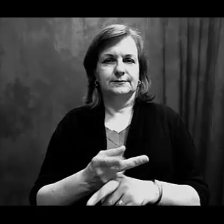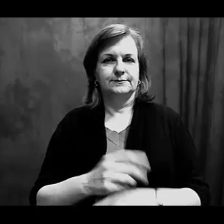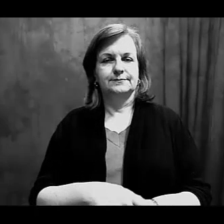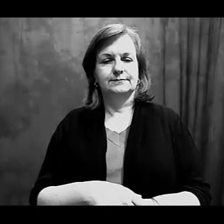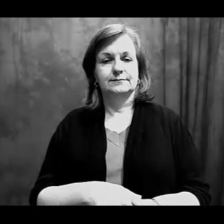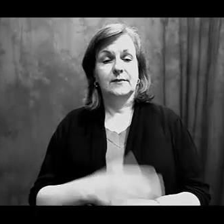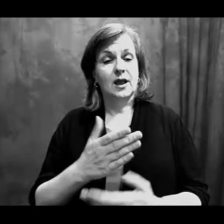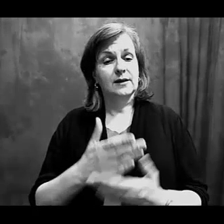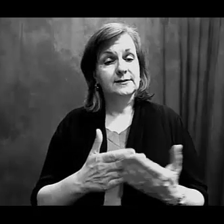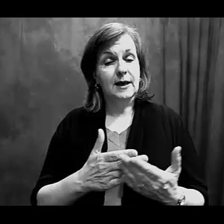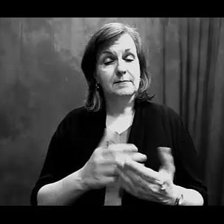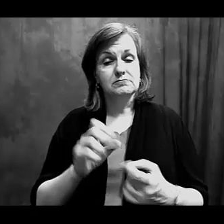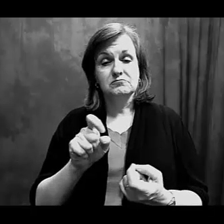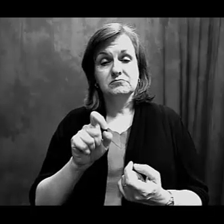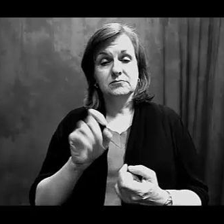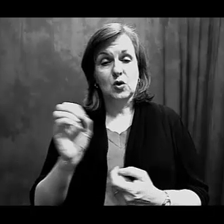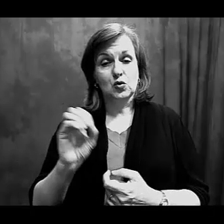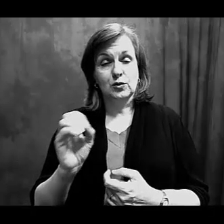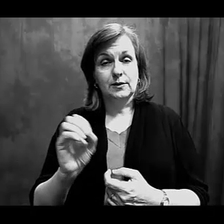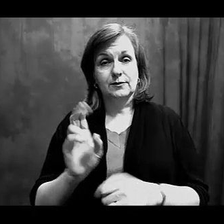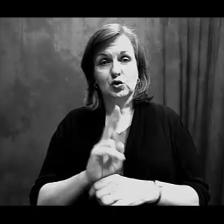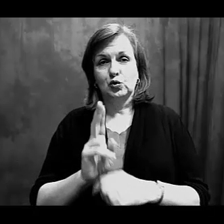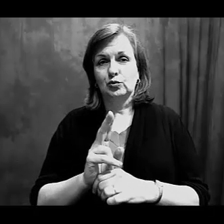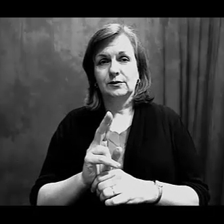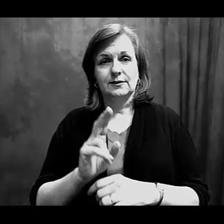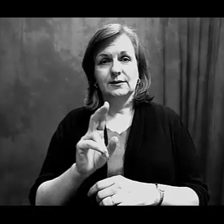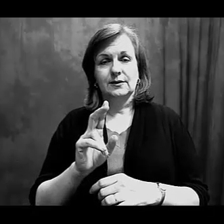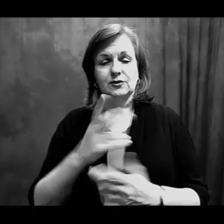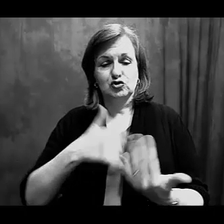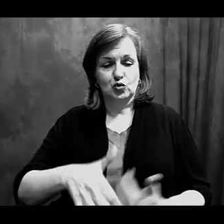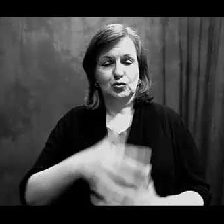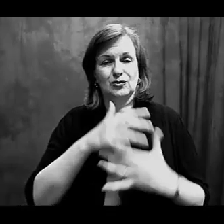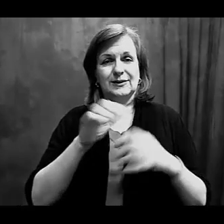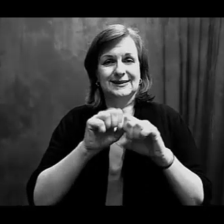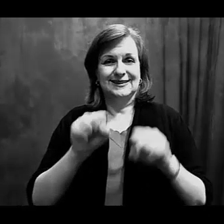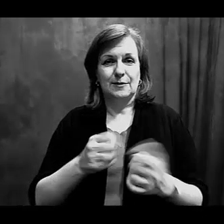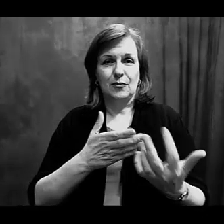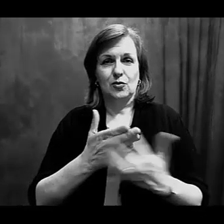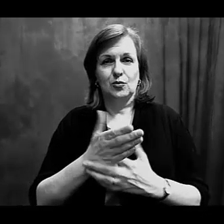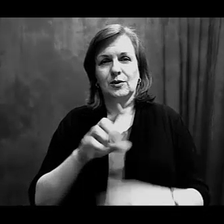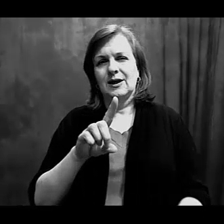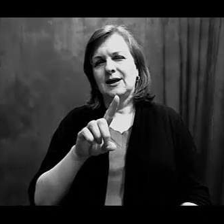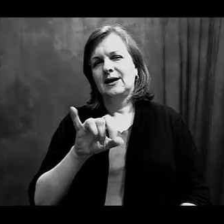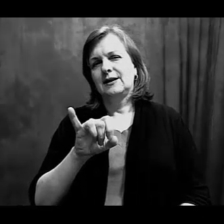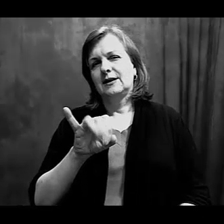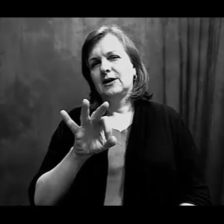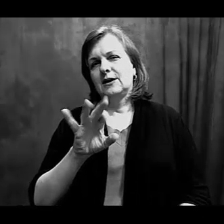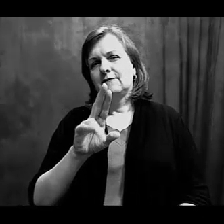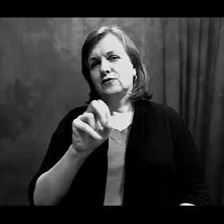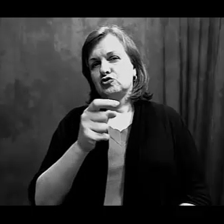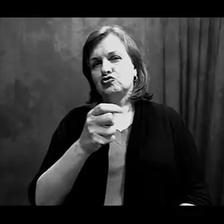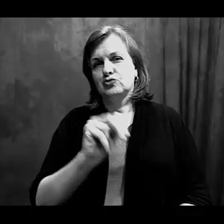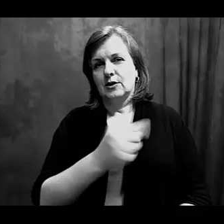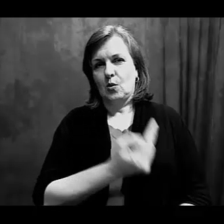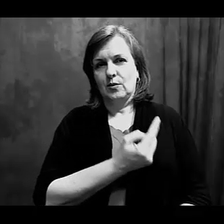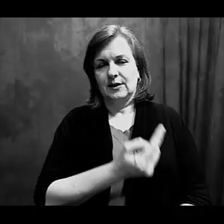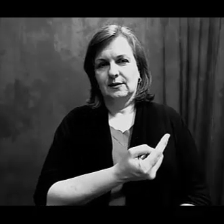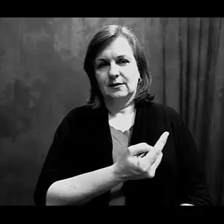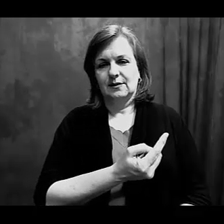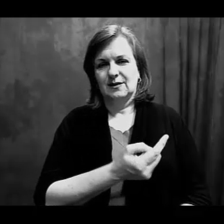now when we look at some organisms they will simply do this by diffusion